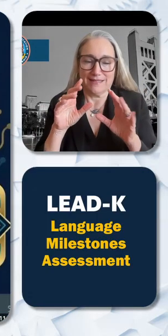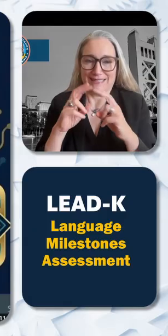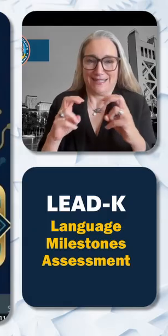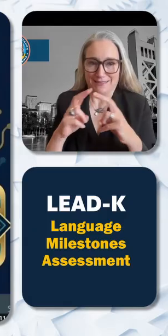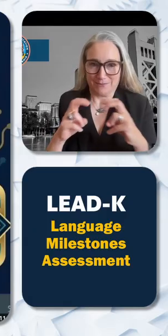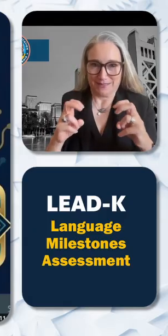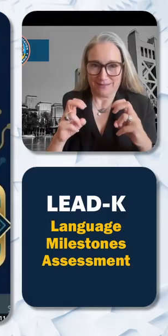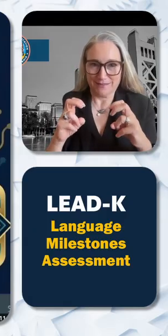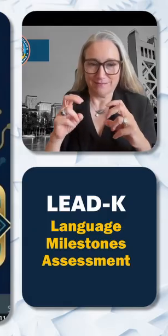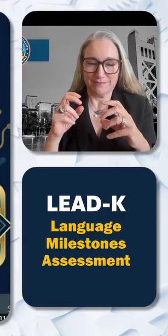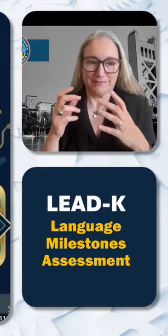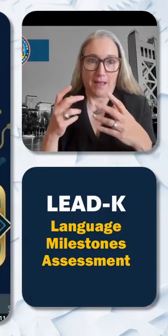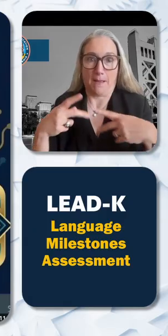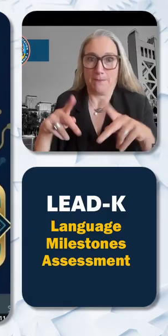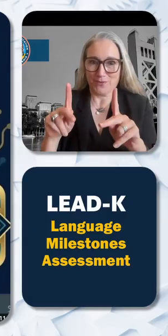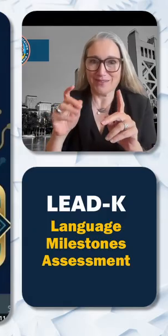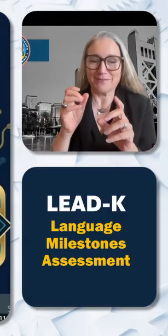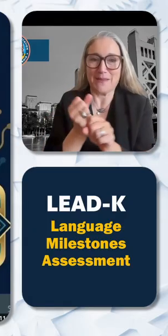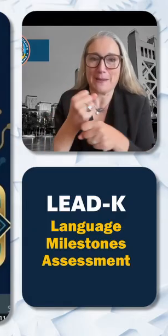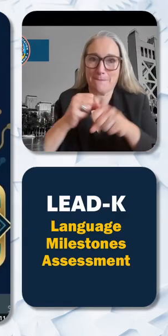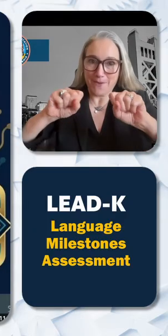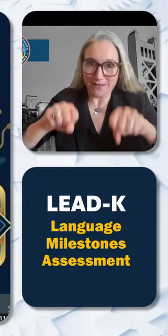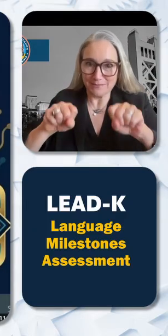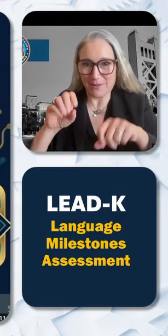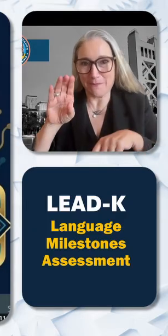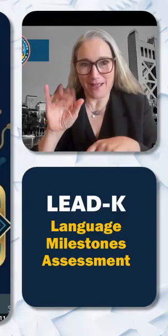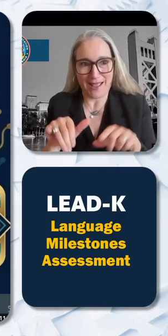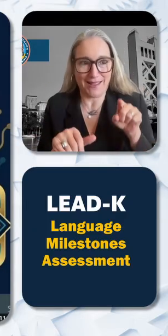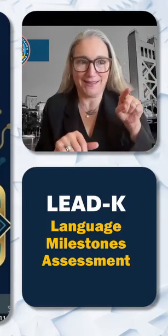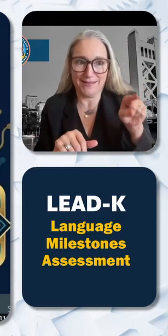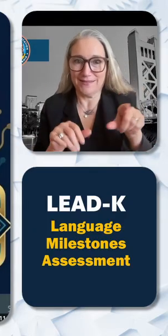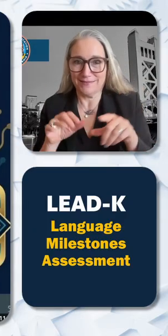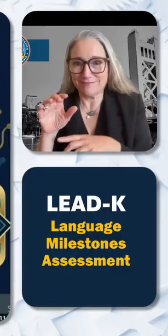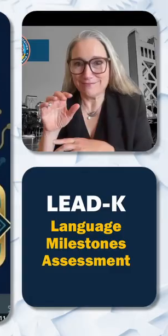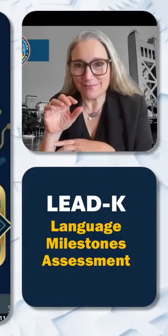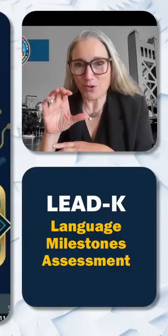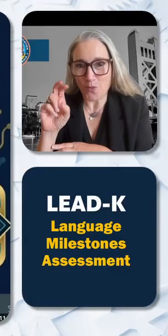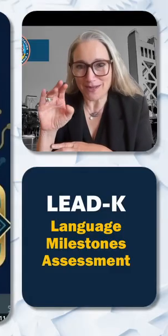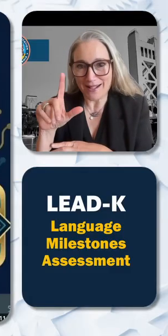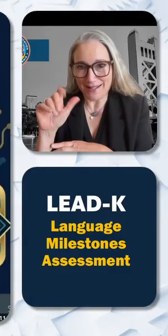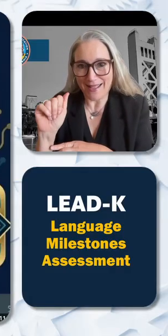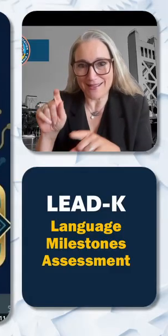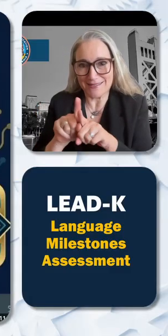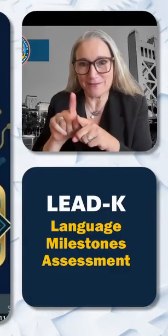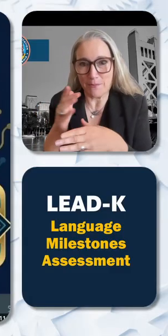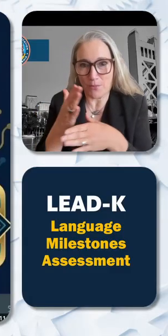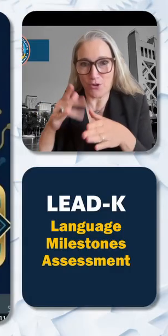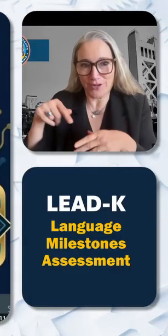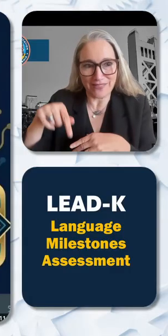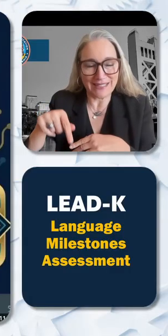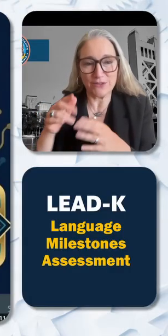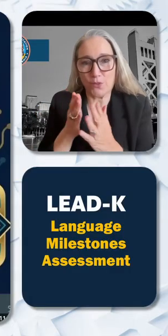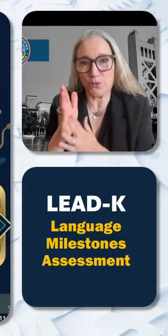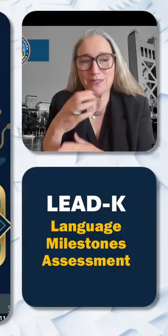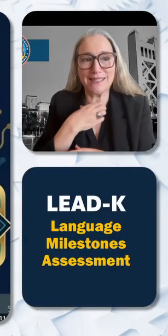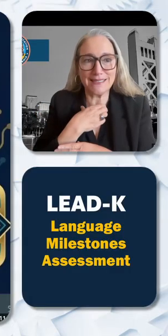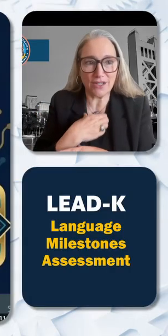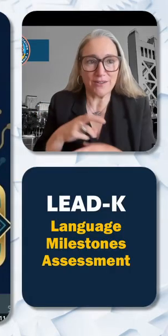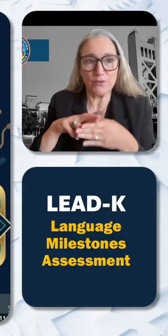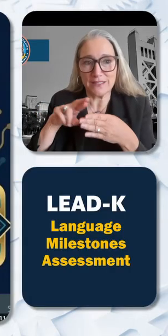So, this is a critical assessment. And this opportunity was… made possible.